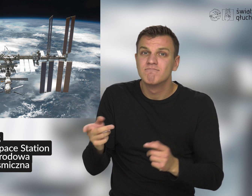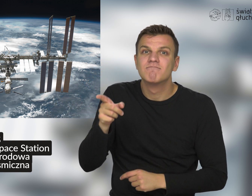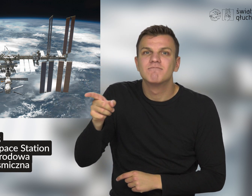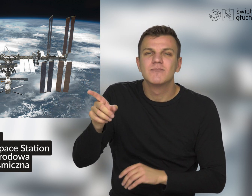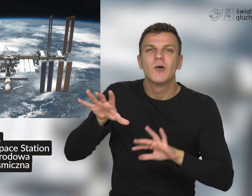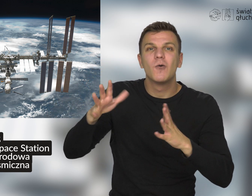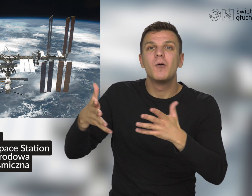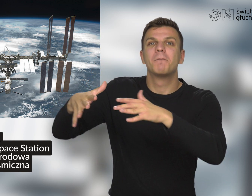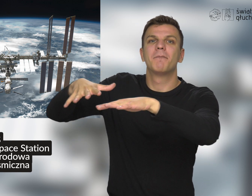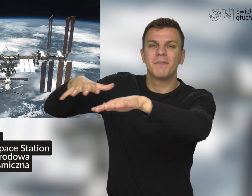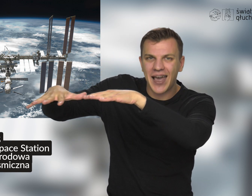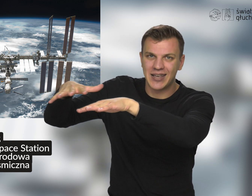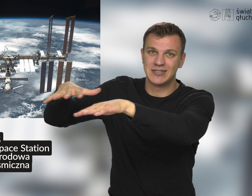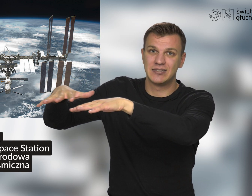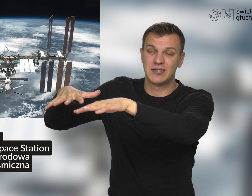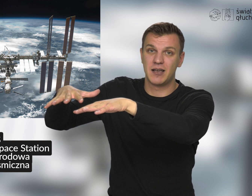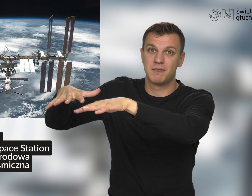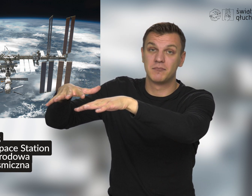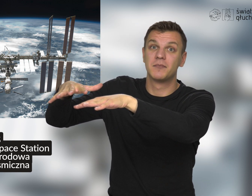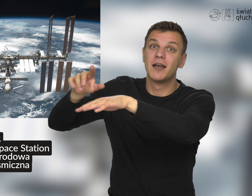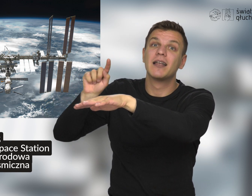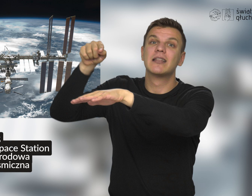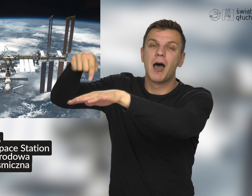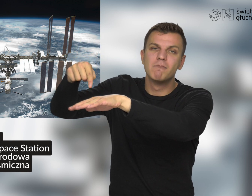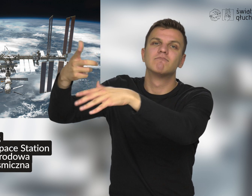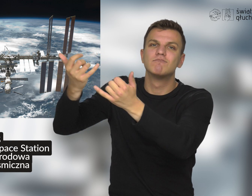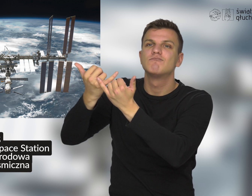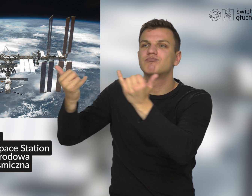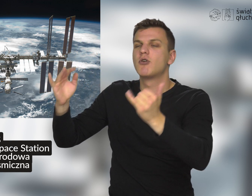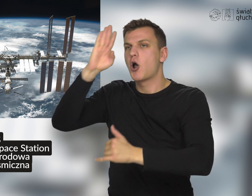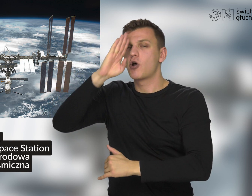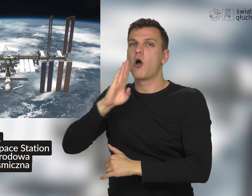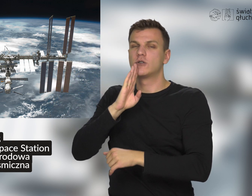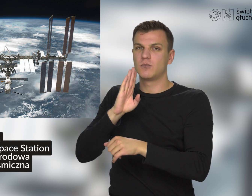it’s a location in space